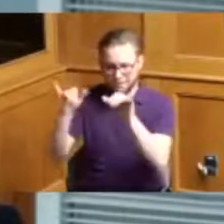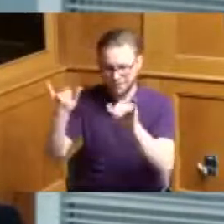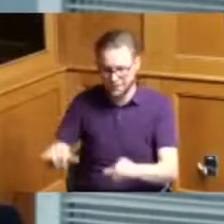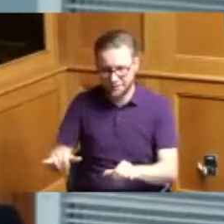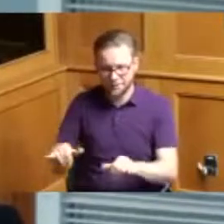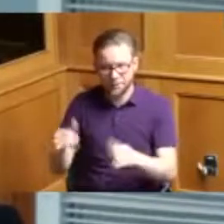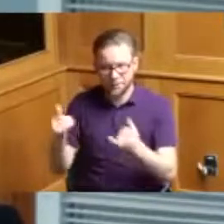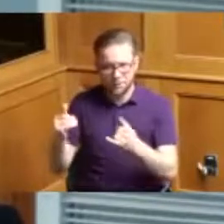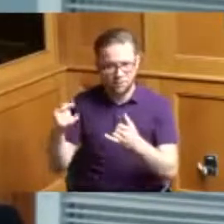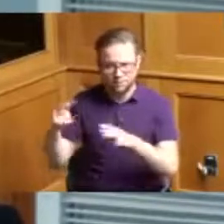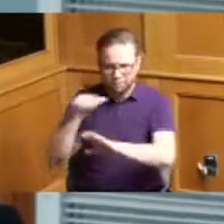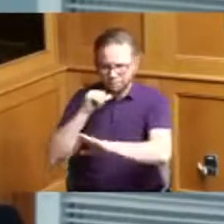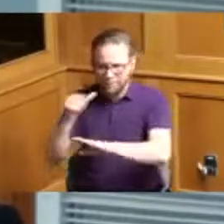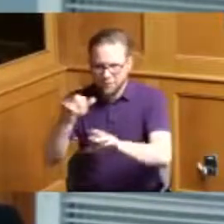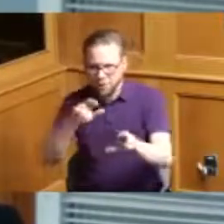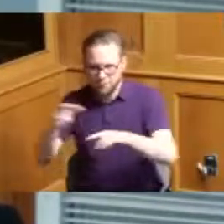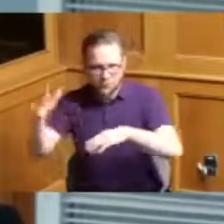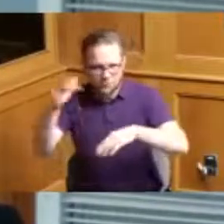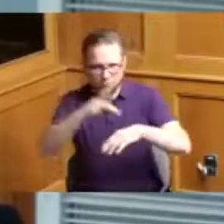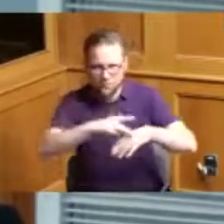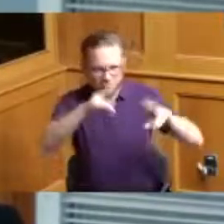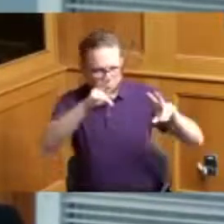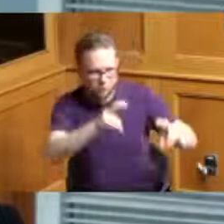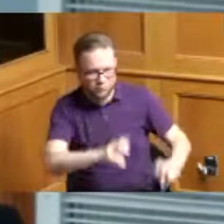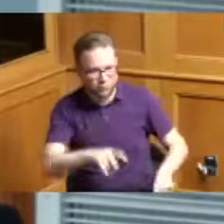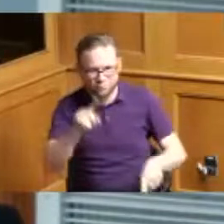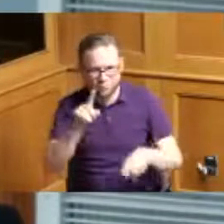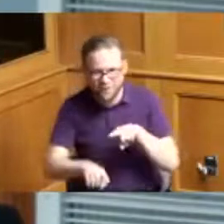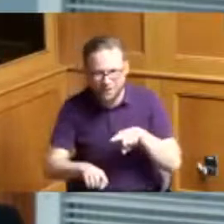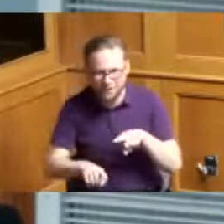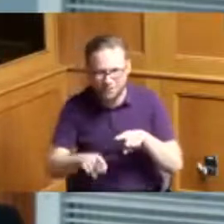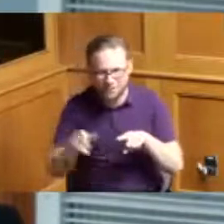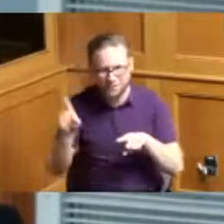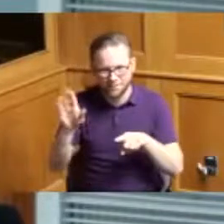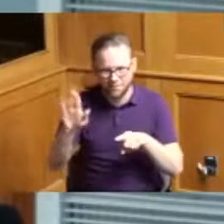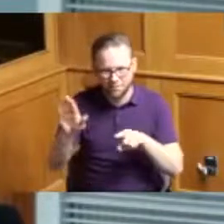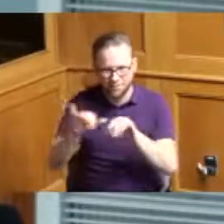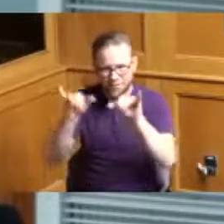how this would you know need to be updated in their billing system until next year so it's